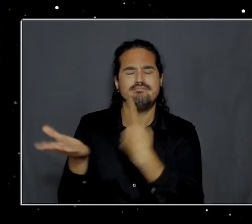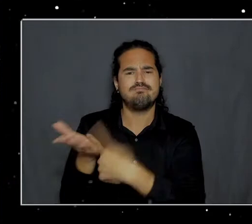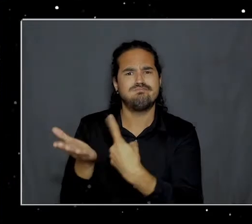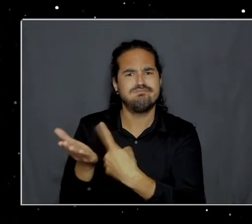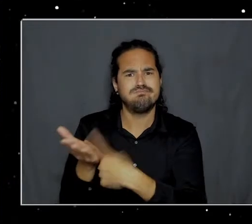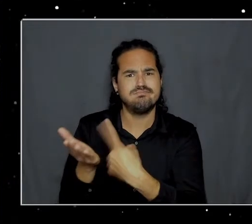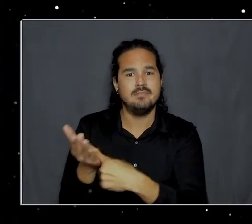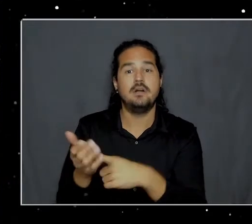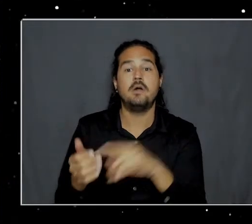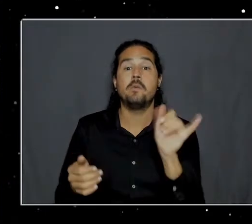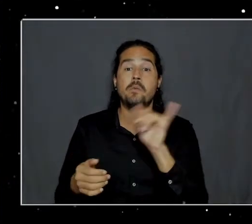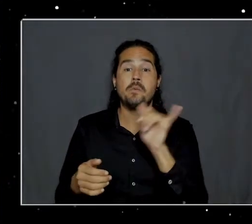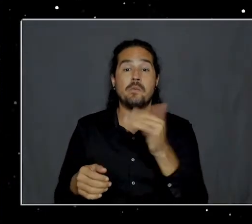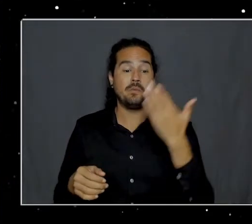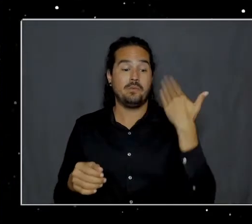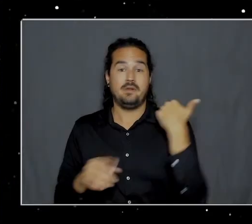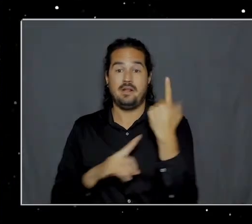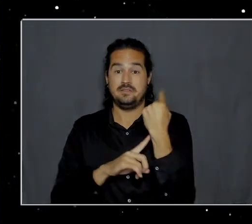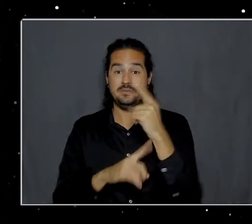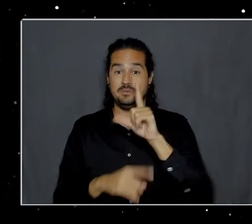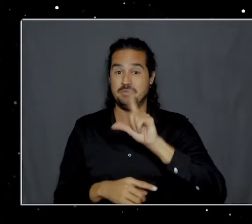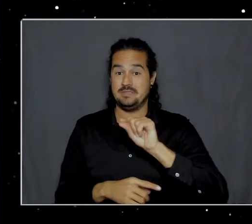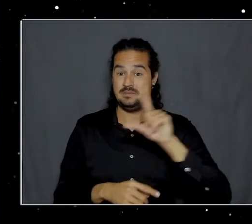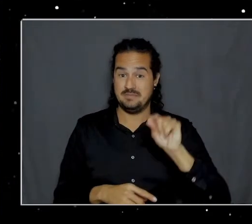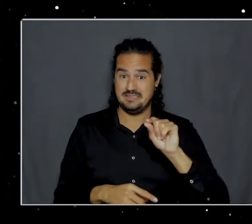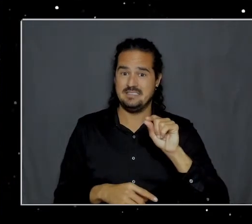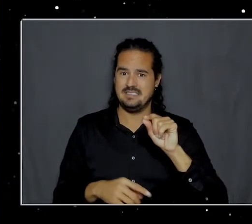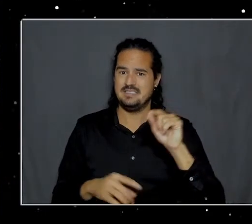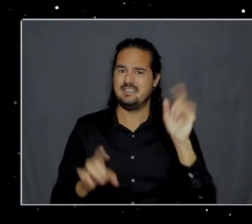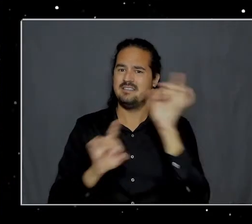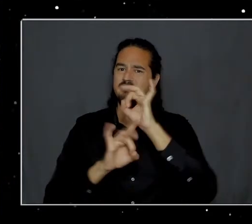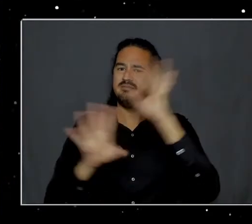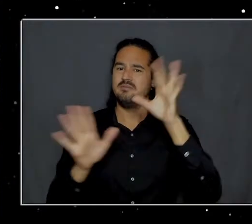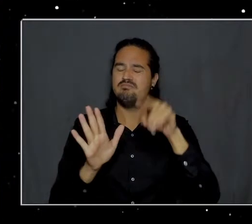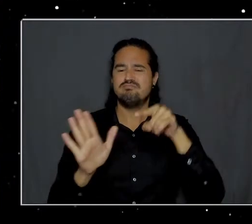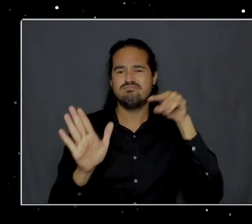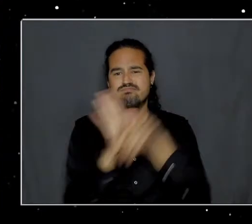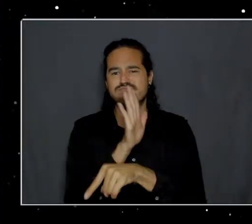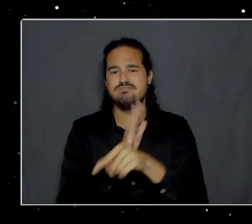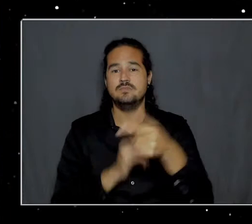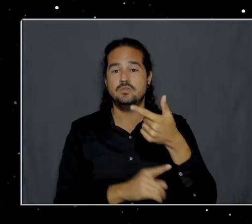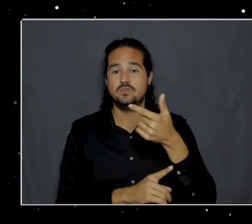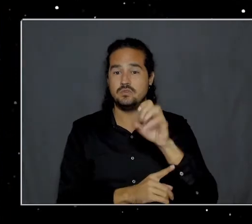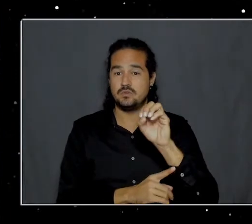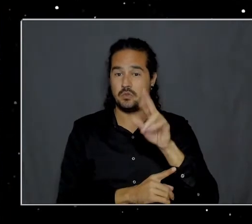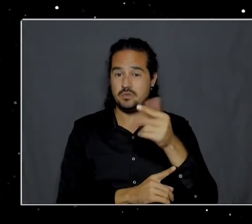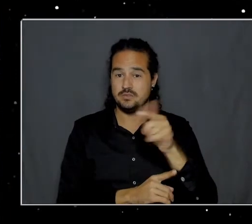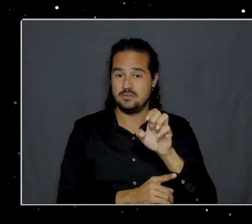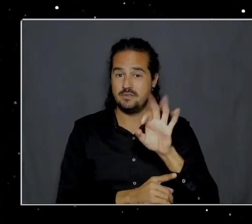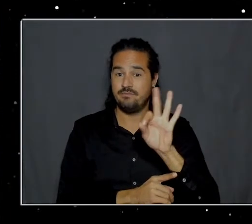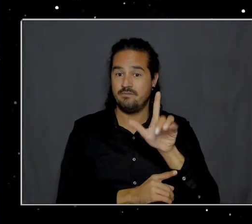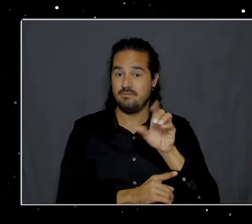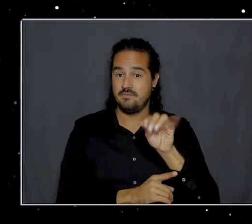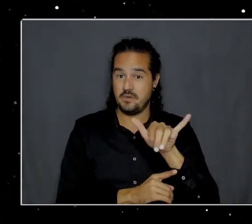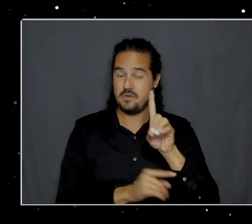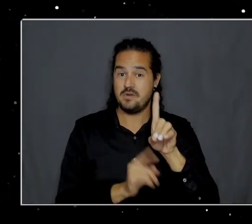AND THEN ALSO IN 2020, OF COURSE THERE WAS THE BRUTAL MURDER OF GEORGE FLOYD. AND WHILE THAT WAS CERTAINLY NOT